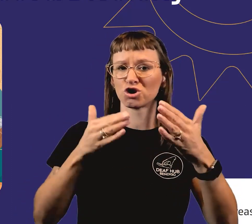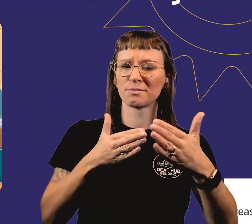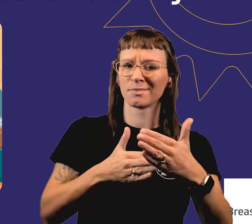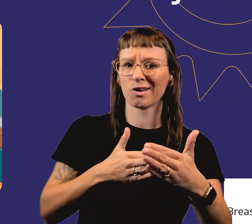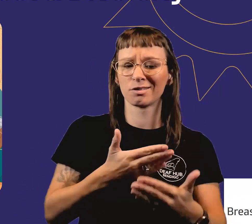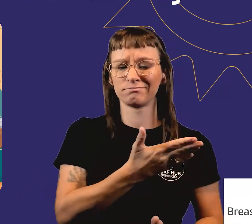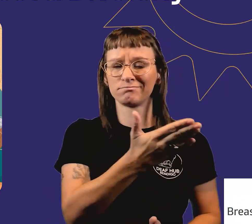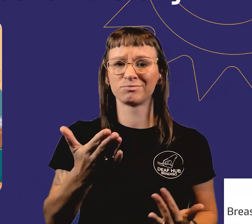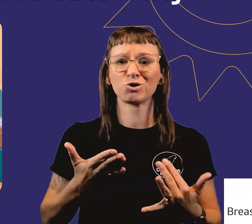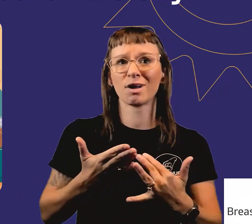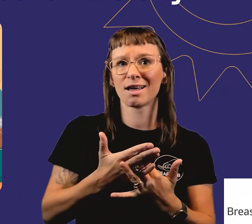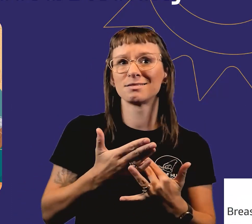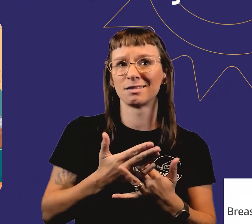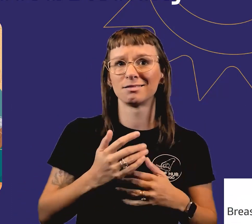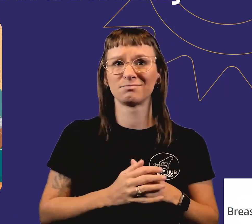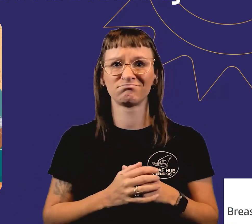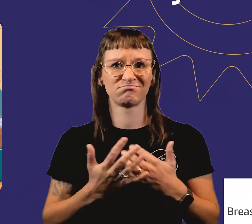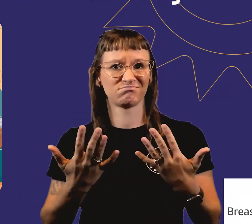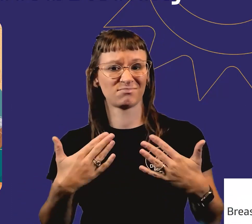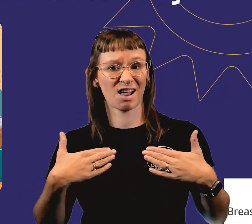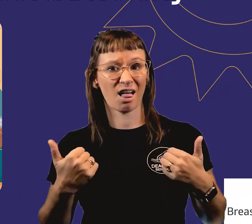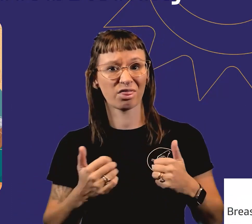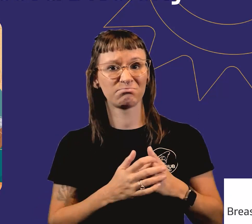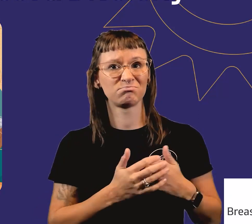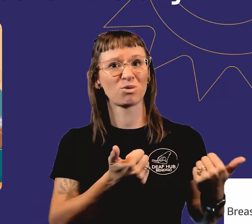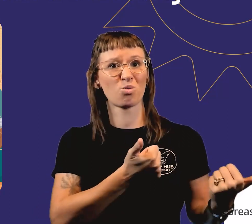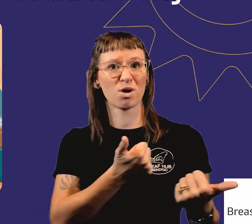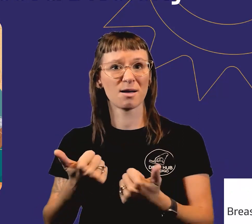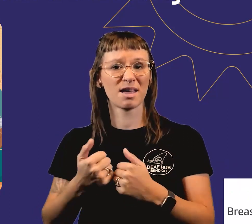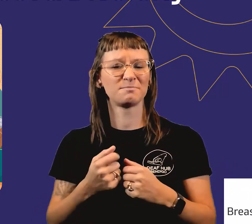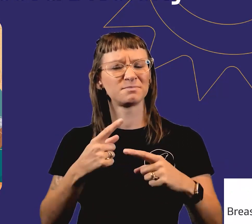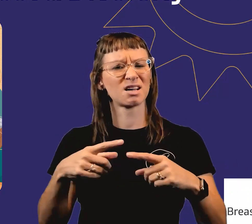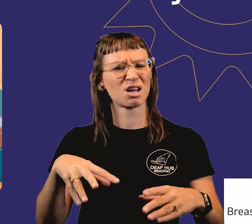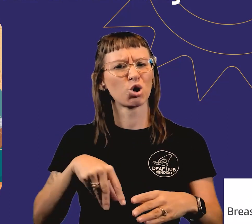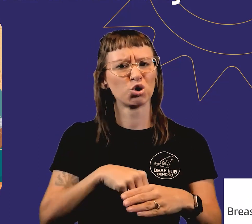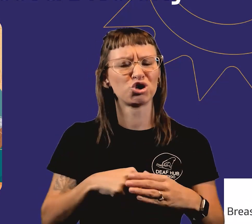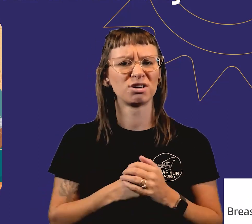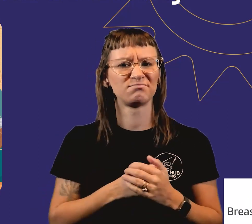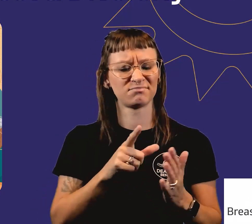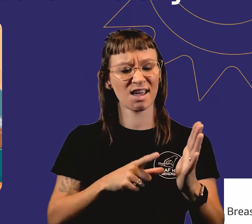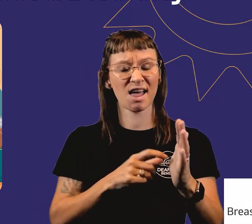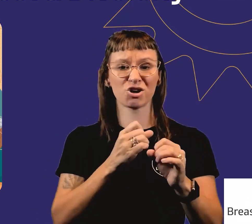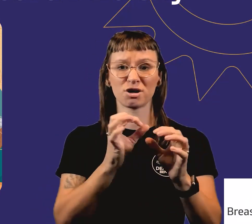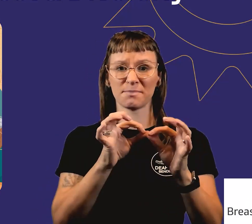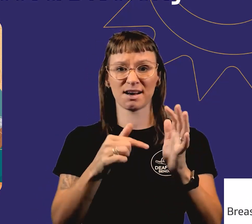social barriers to health, wellbeing and inclusion that LGBTIQ+ communities continue to face.